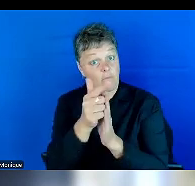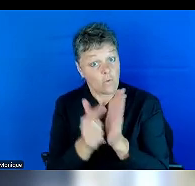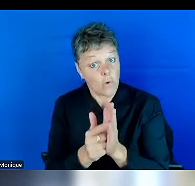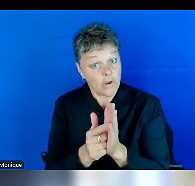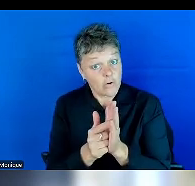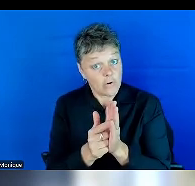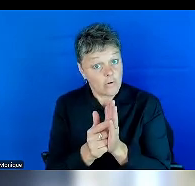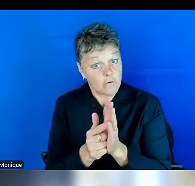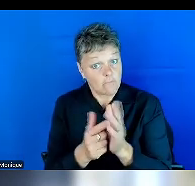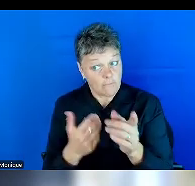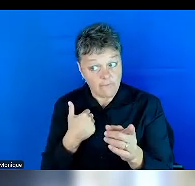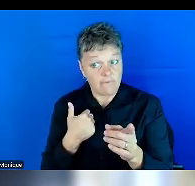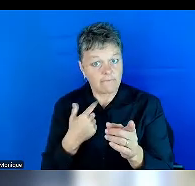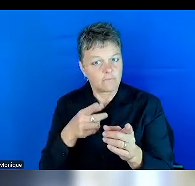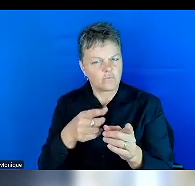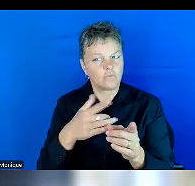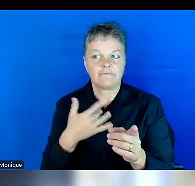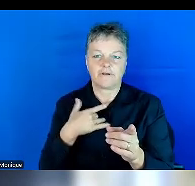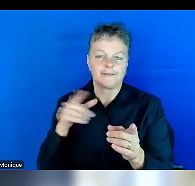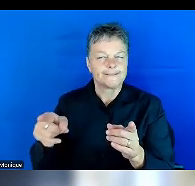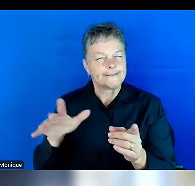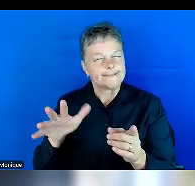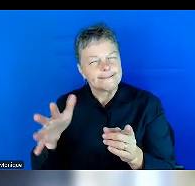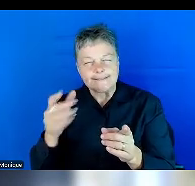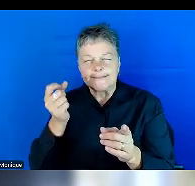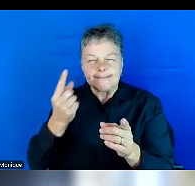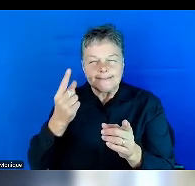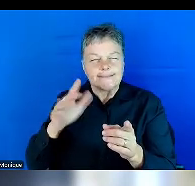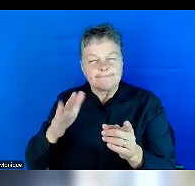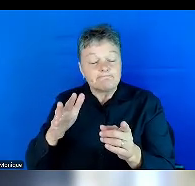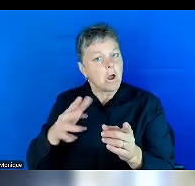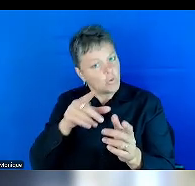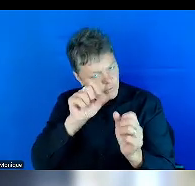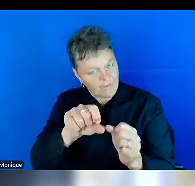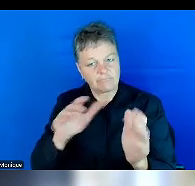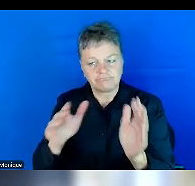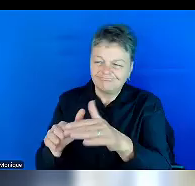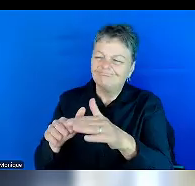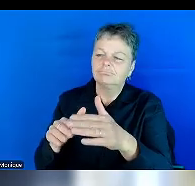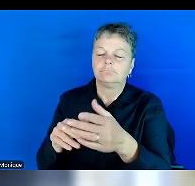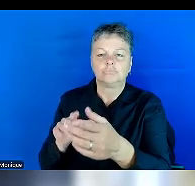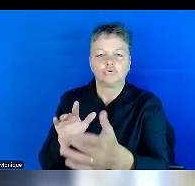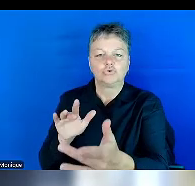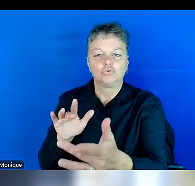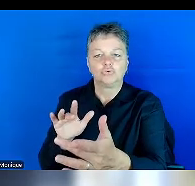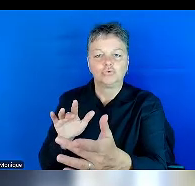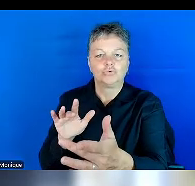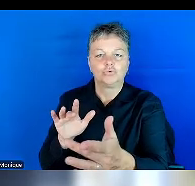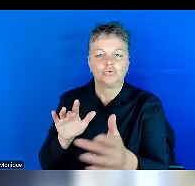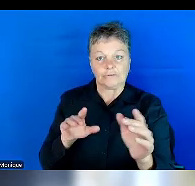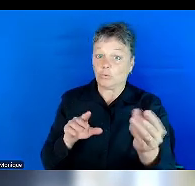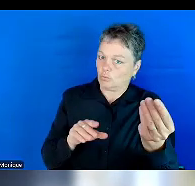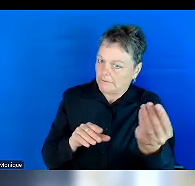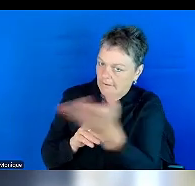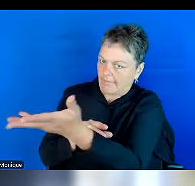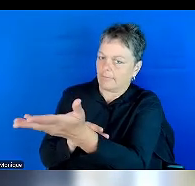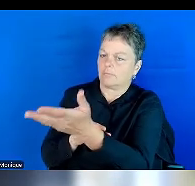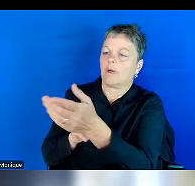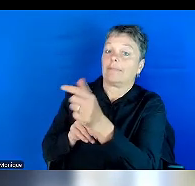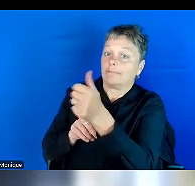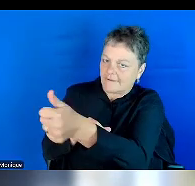contact Arch then um they would need to contact us directly. We wouldn't be able to call them